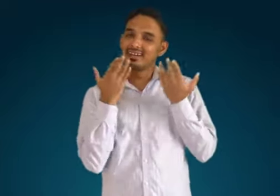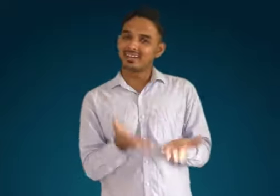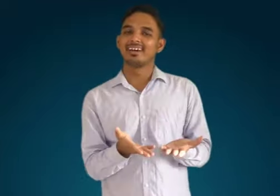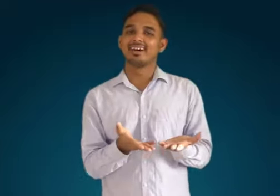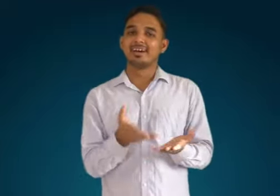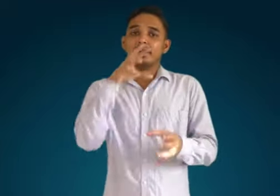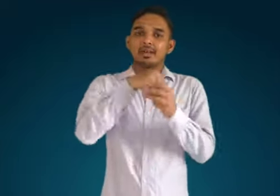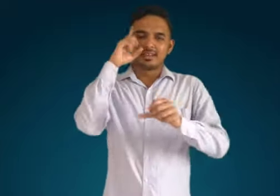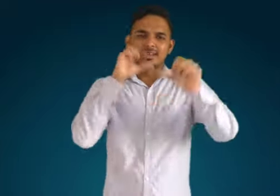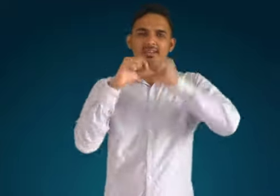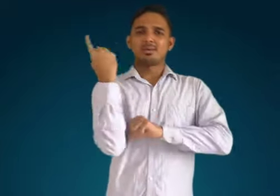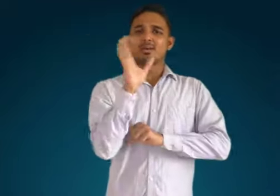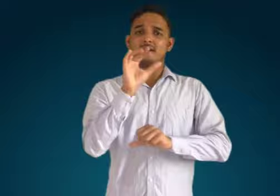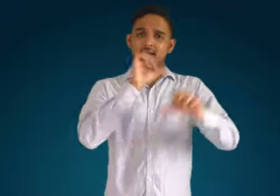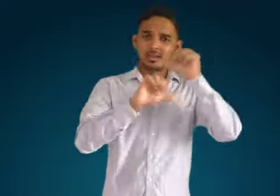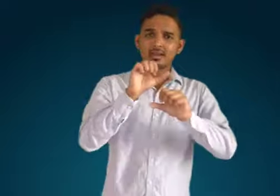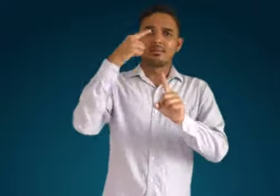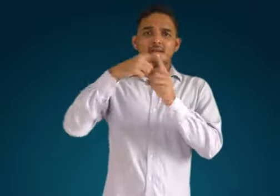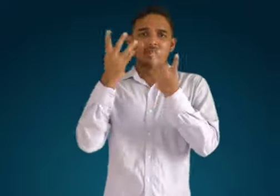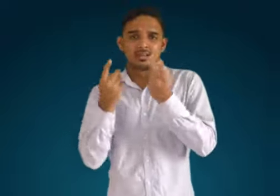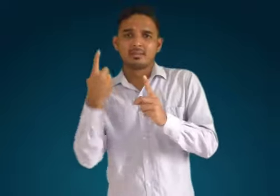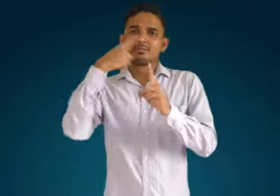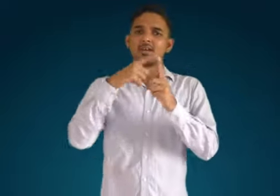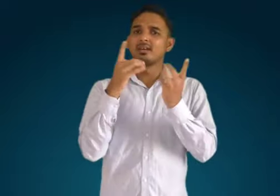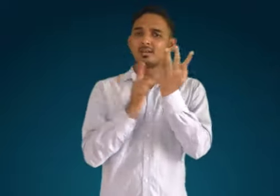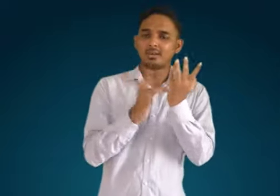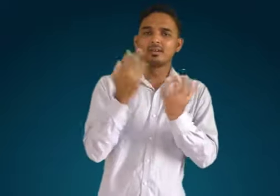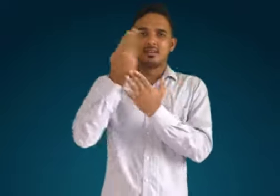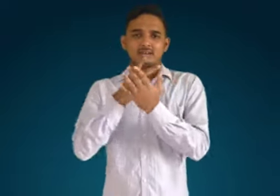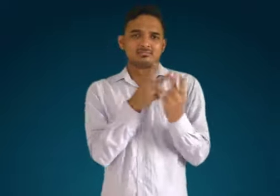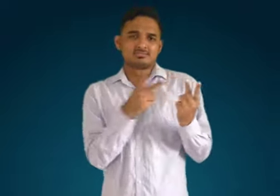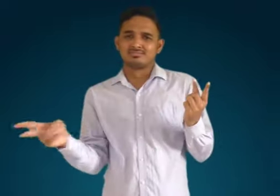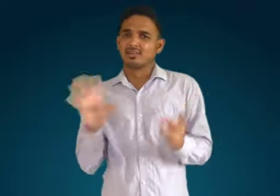meaning of prepositions much better than explanation in the classroom